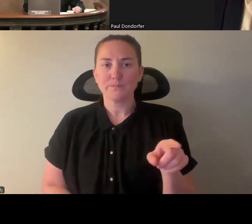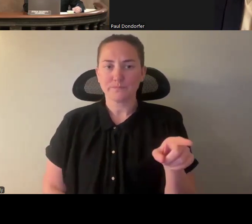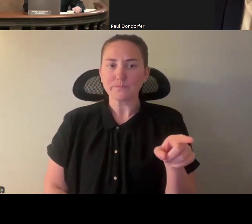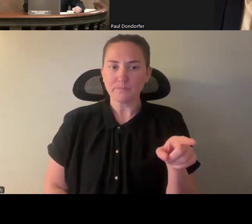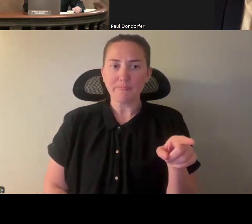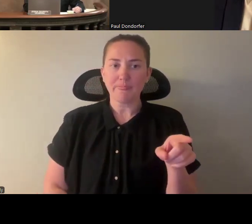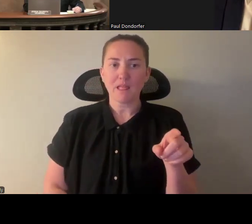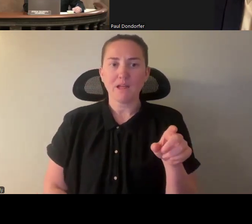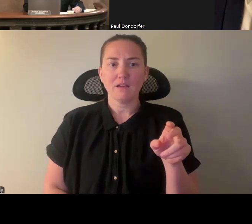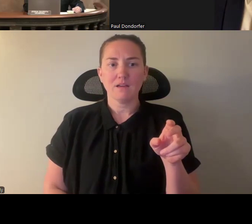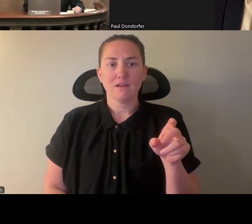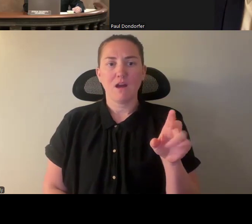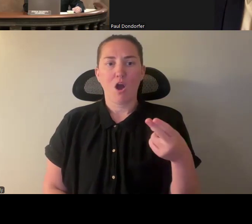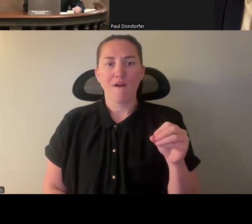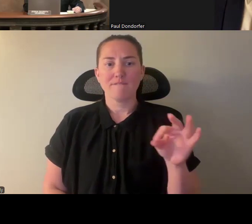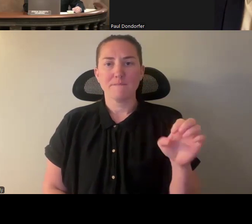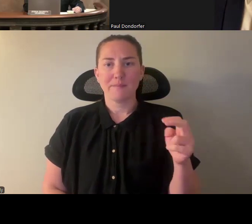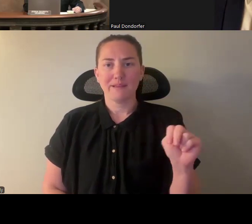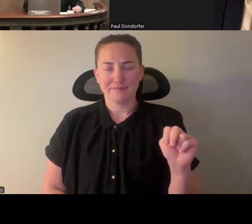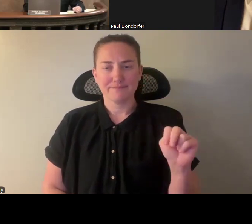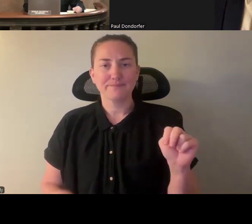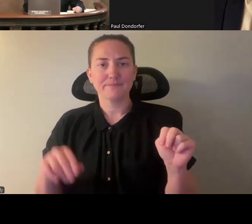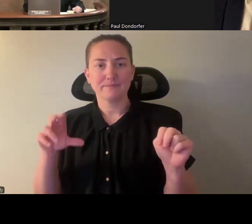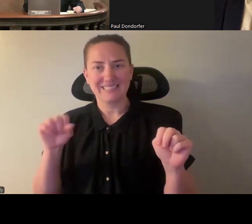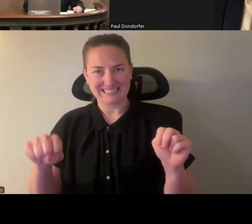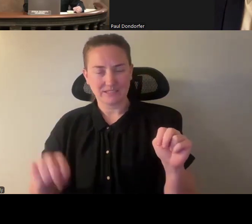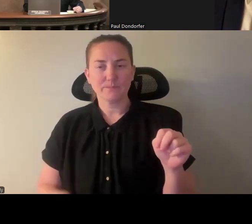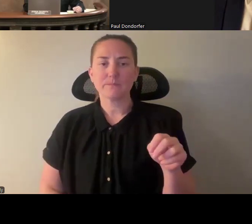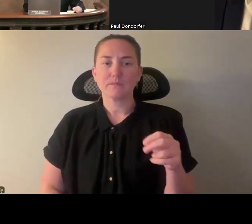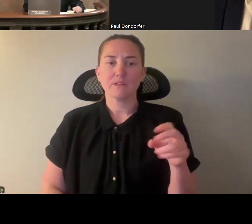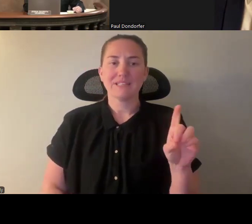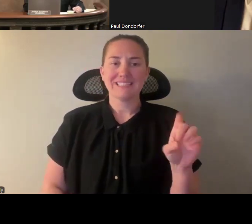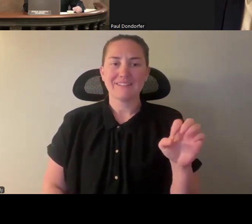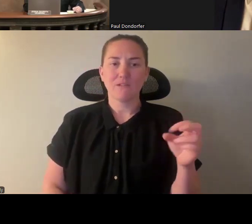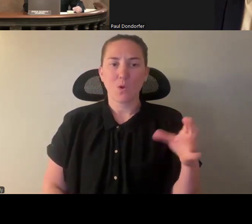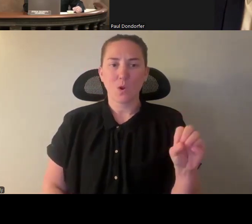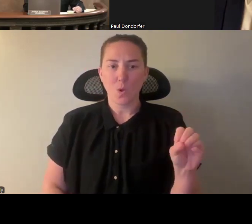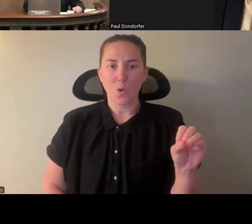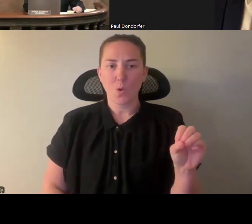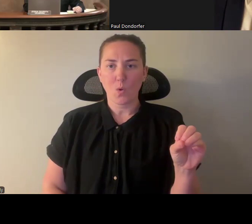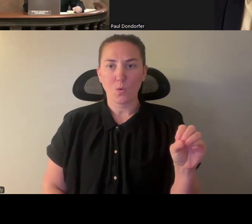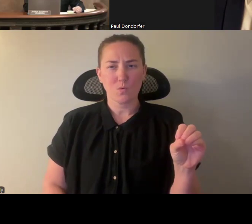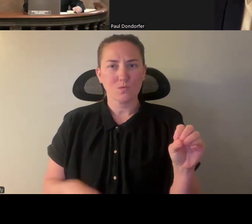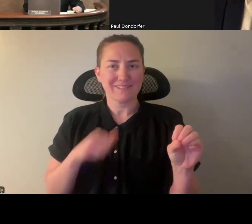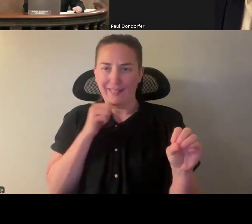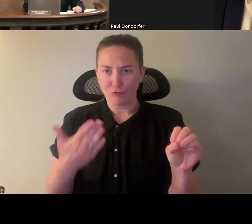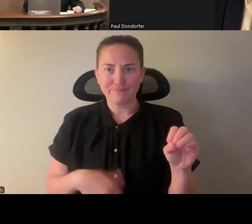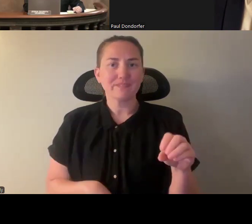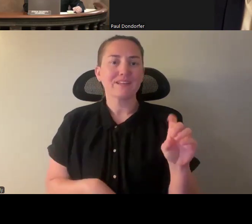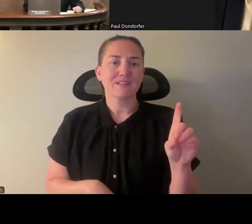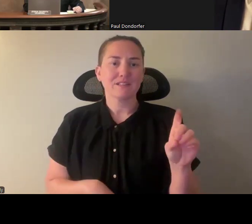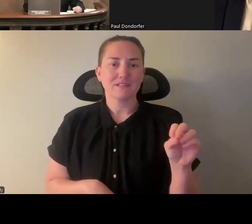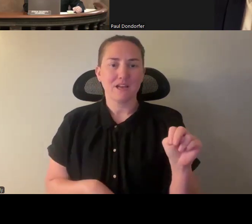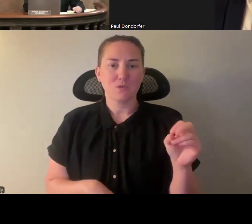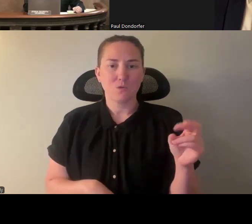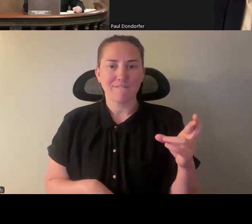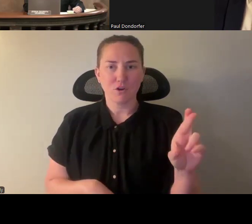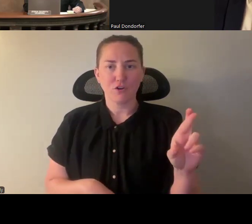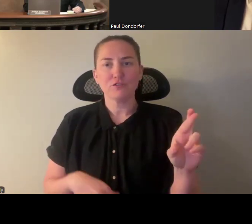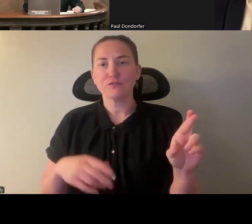no Mr Dvakio Hoffman Mr Becky Alman votes yes Mrs Delorio is out Mr Dondorfer no Mr Dondorfer votes